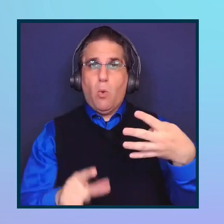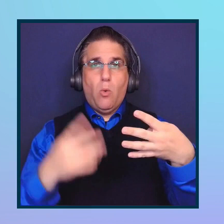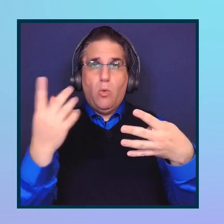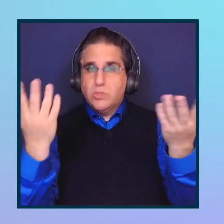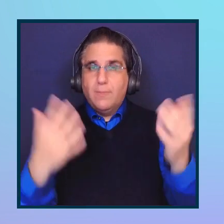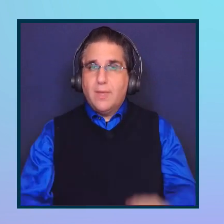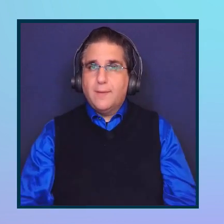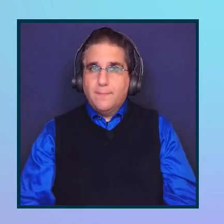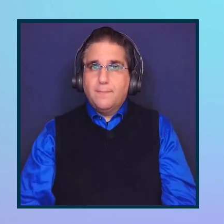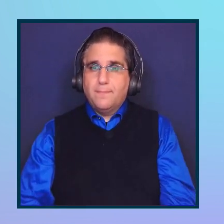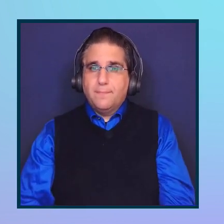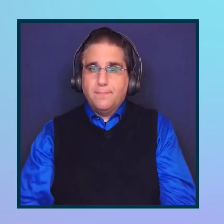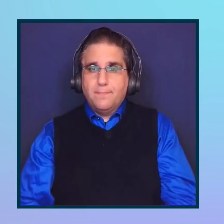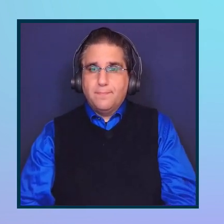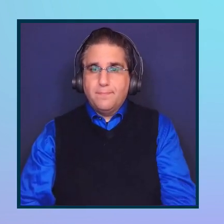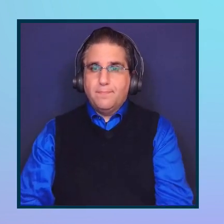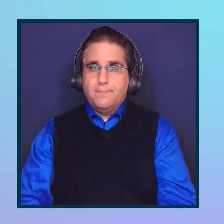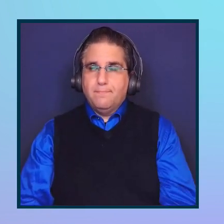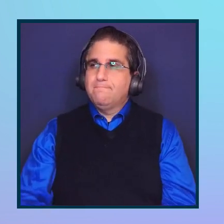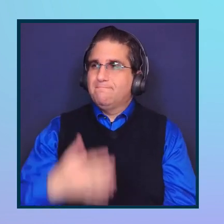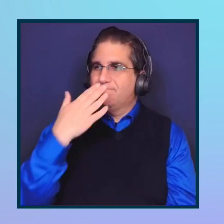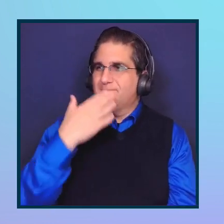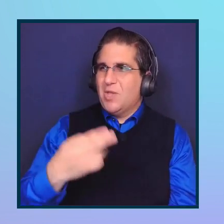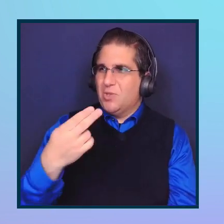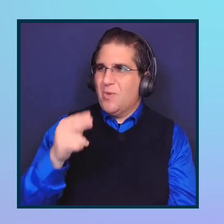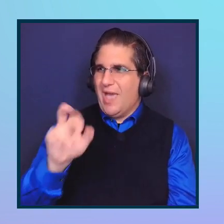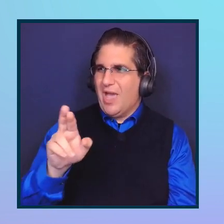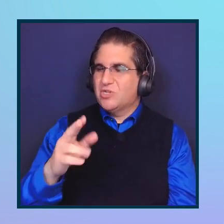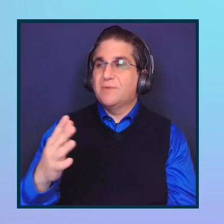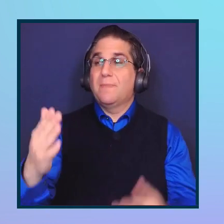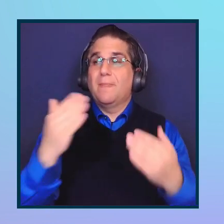Great, thanks Hector. All right, let's jump into the next one.